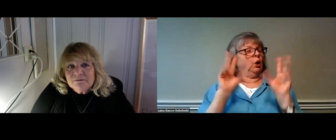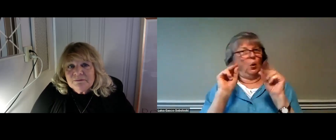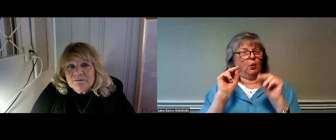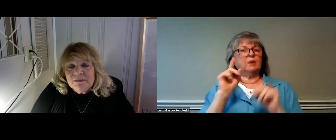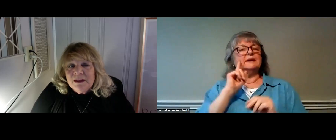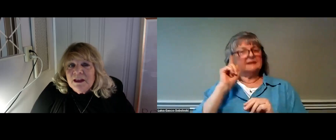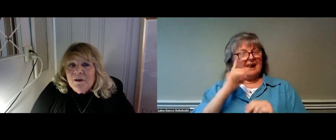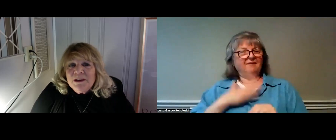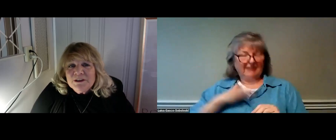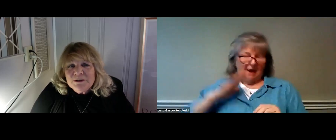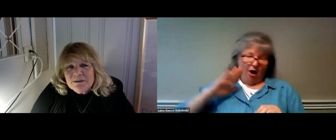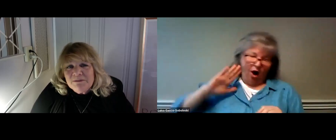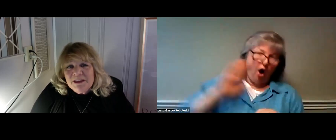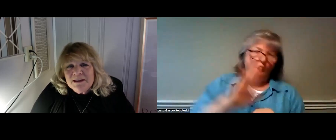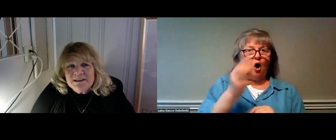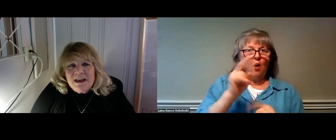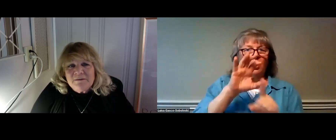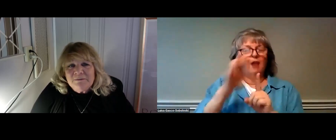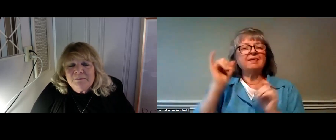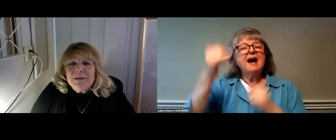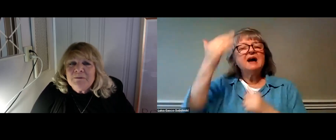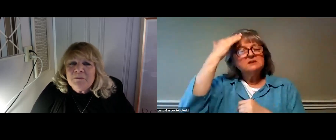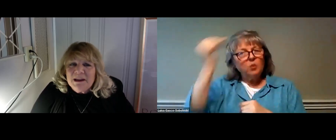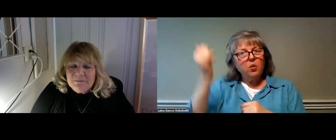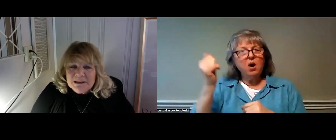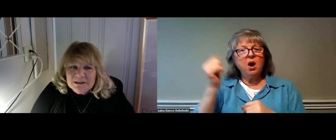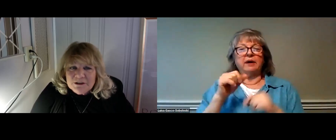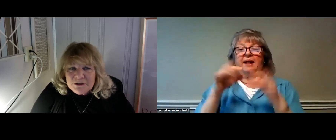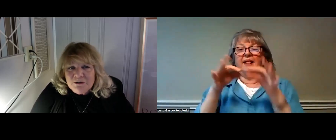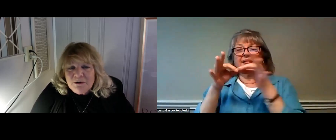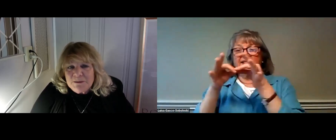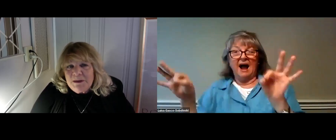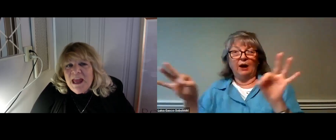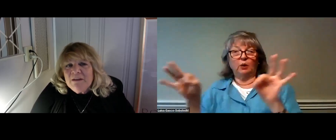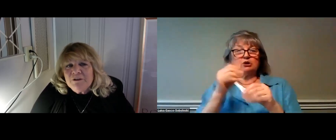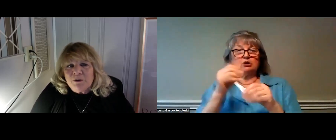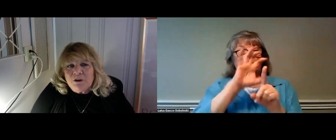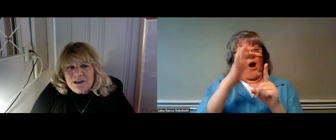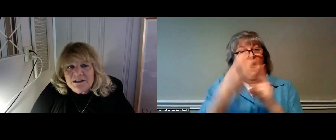We do some things that people might misconstrue as behavioral